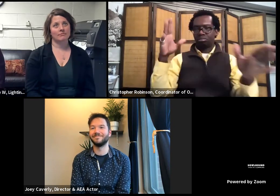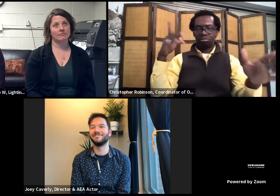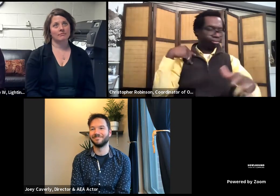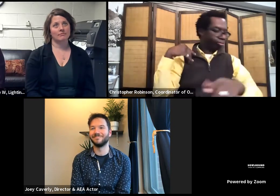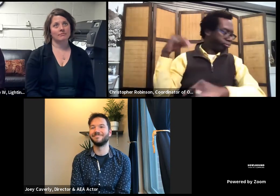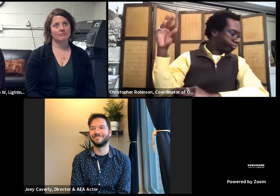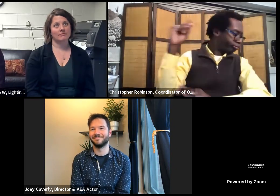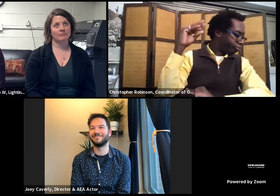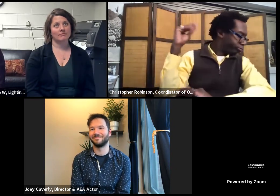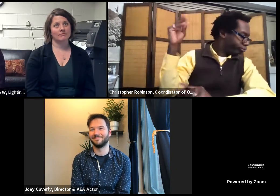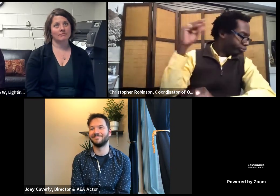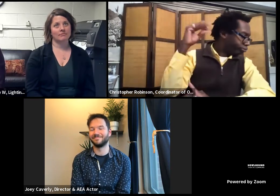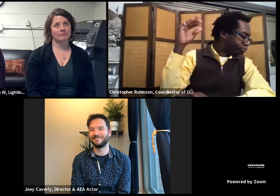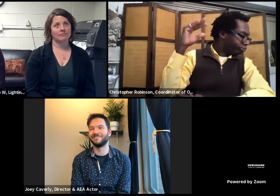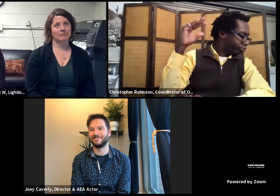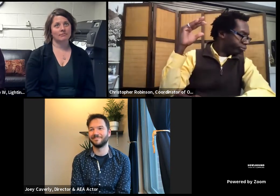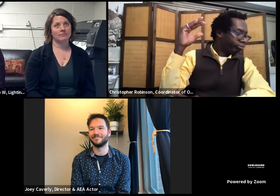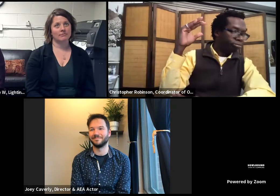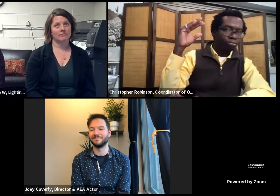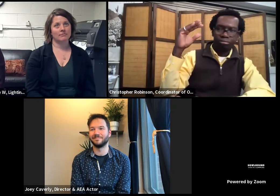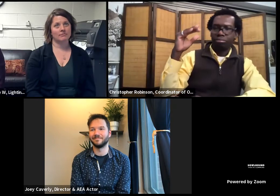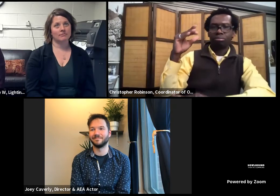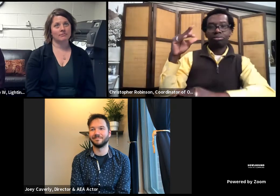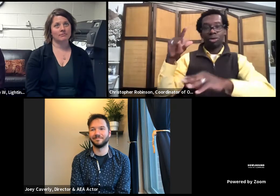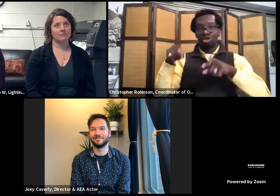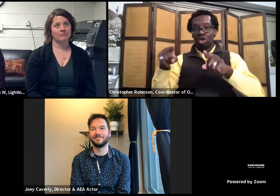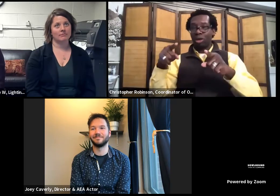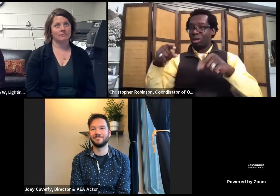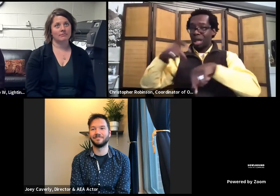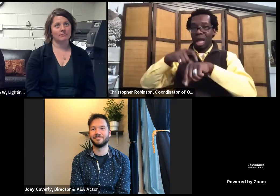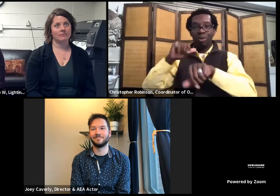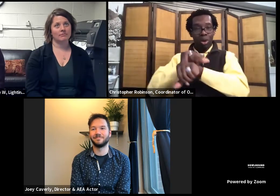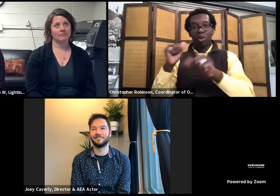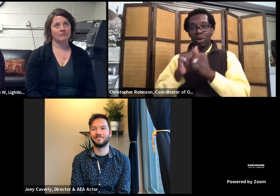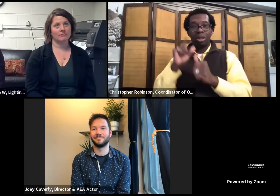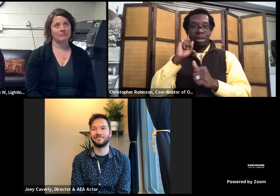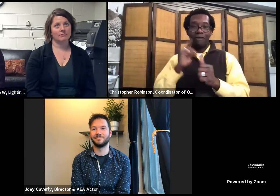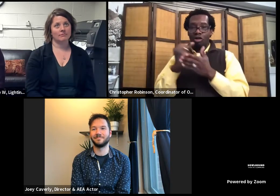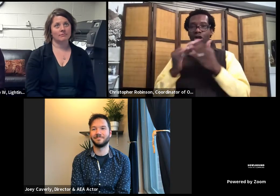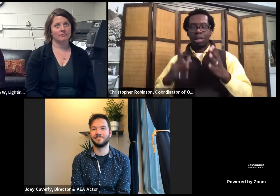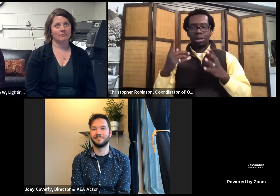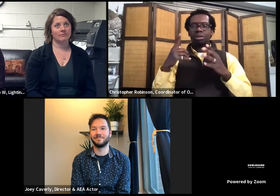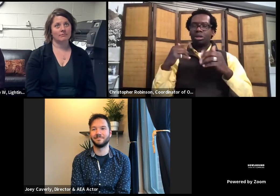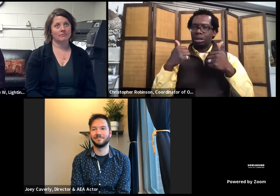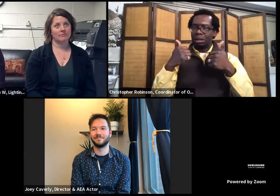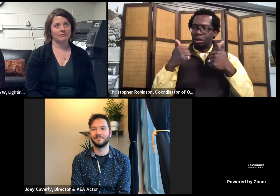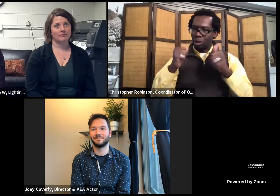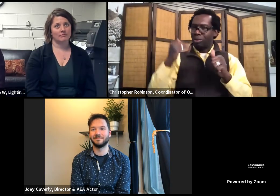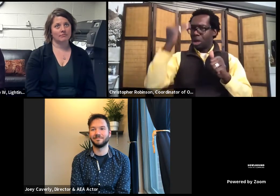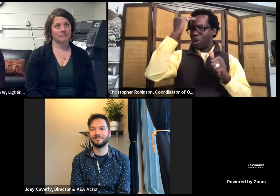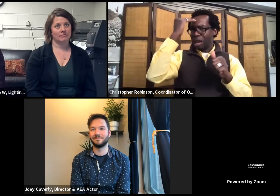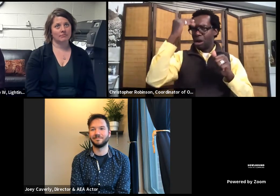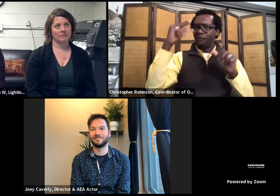So kinda mentally check out. We're not looking at what's going on. During your time working with deaf artists,